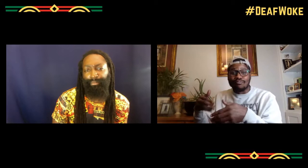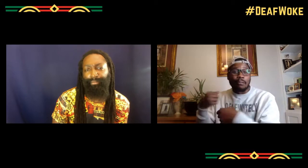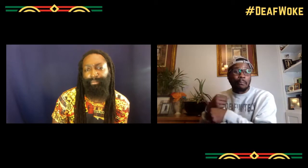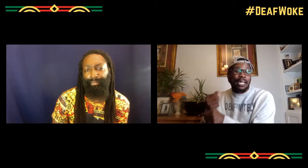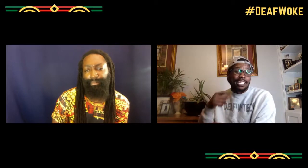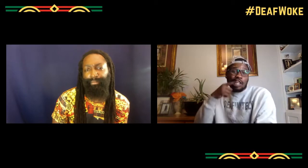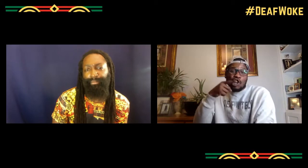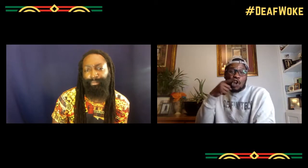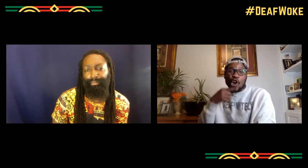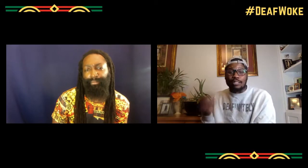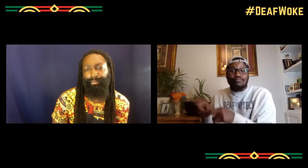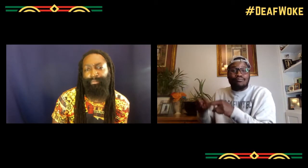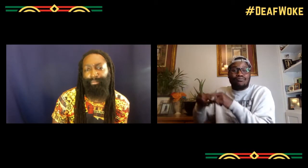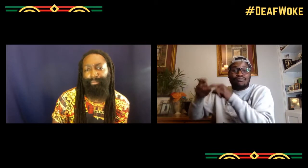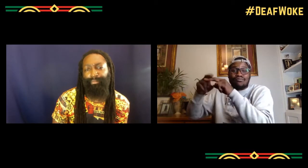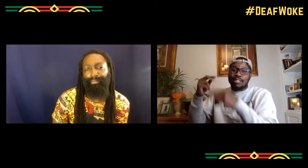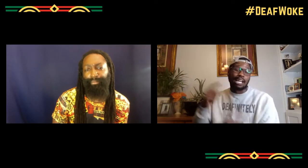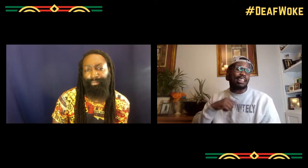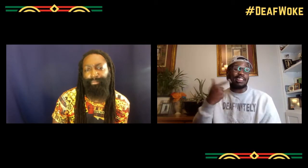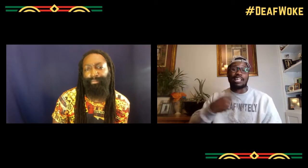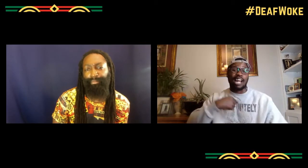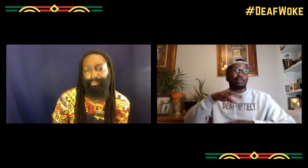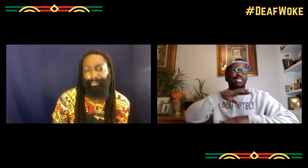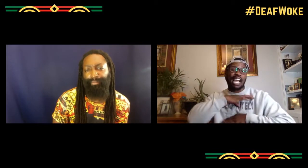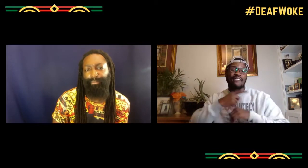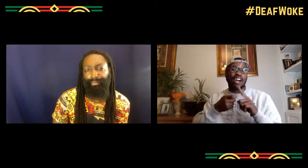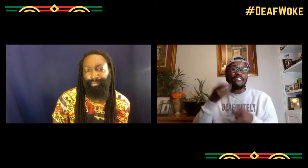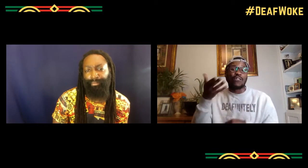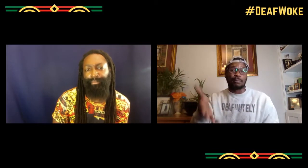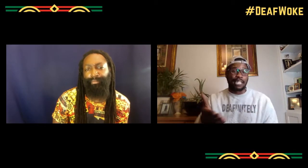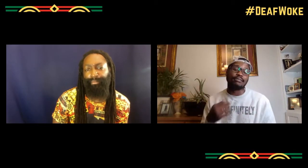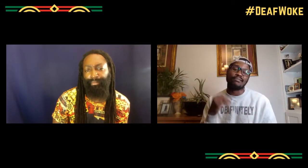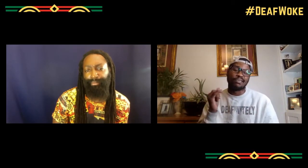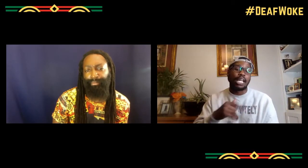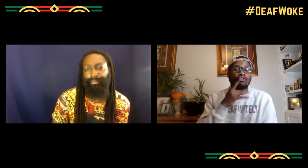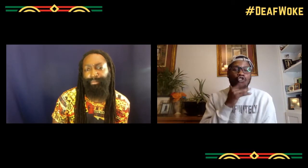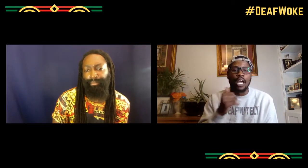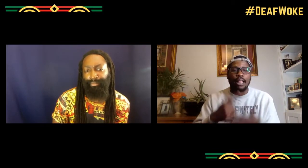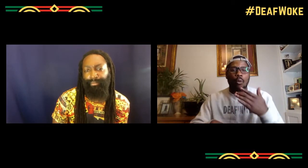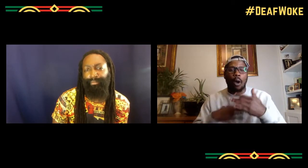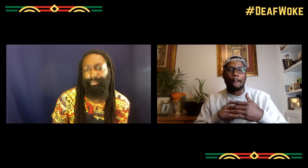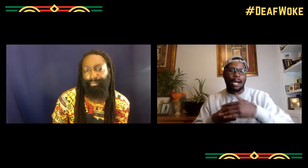And so them accepting me is not really my problem. And so if I can figure out how to you know,